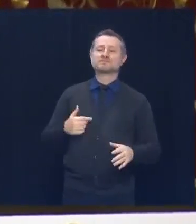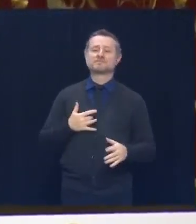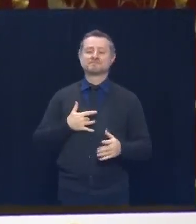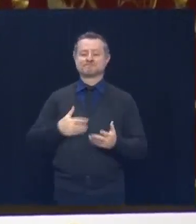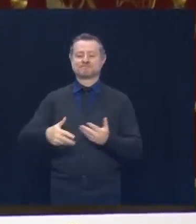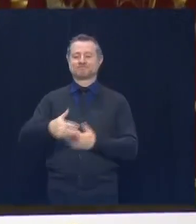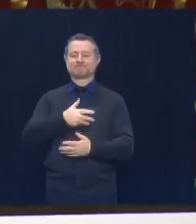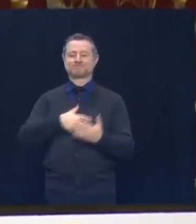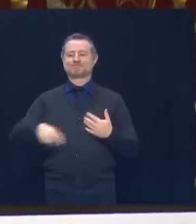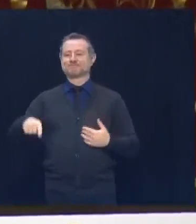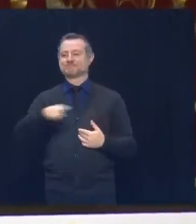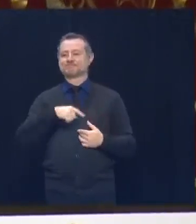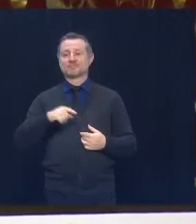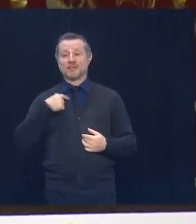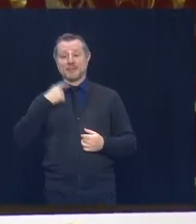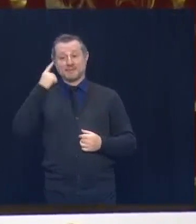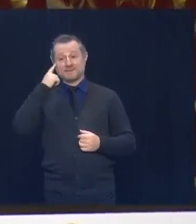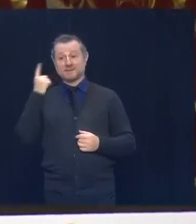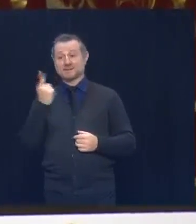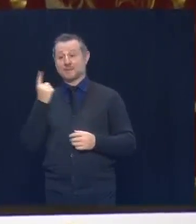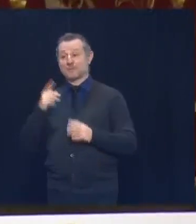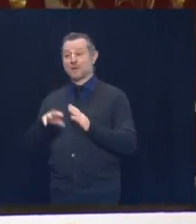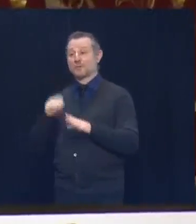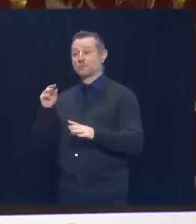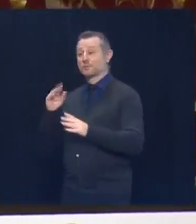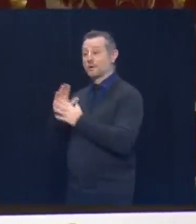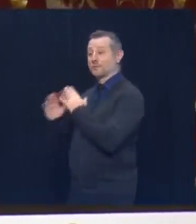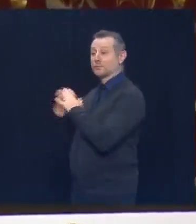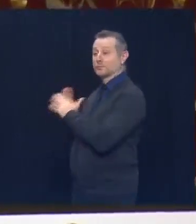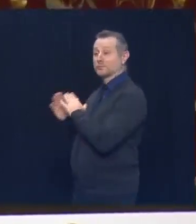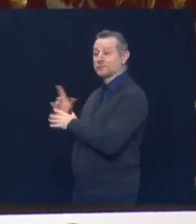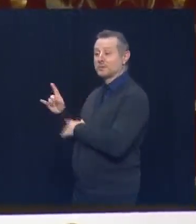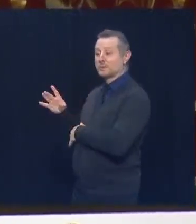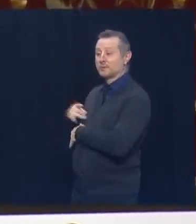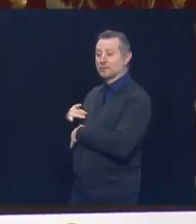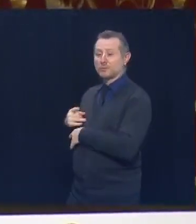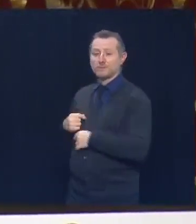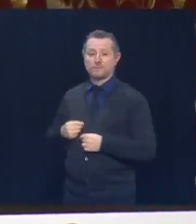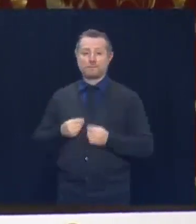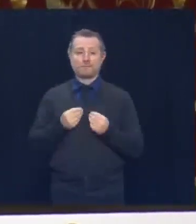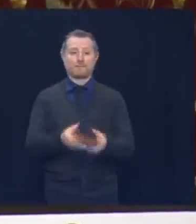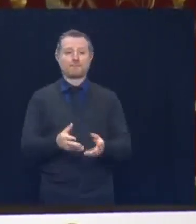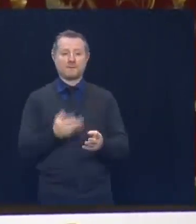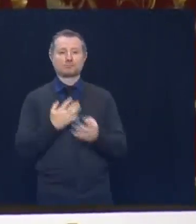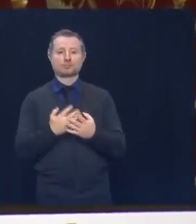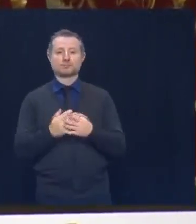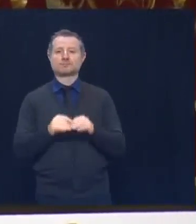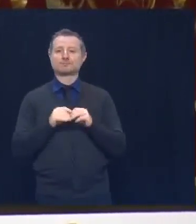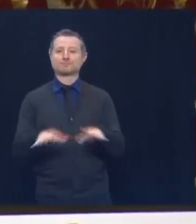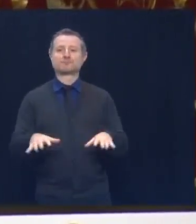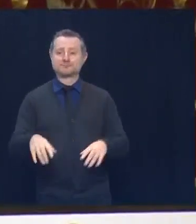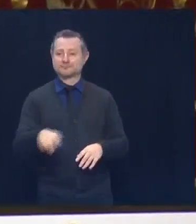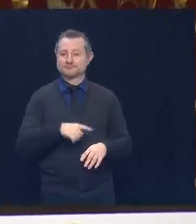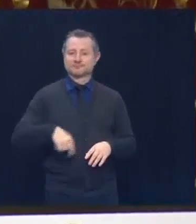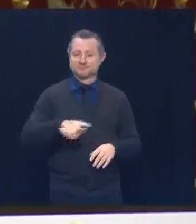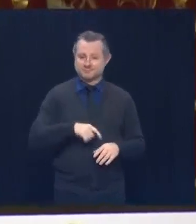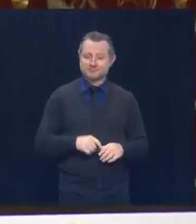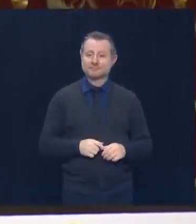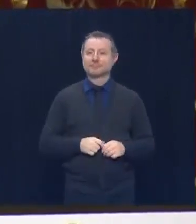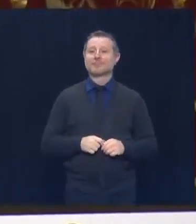ASYMPTOMATIC. SO WE BELIEVE THAT THIS IS A BY-PRODUCT OF COMMUNITY SPREAD WHERE IT EXISTS IN THE COMMUNITY.